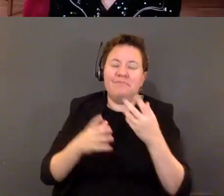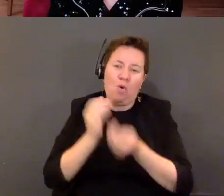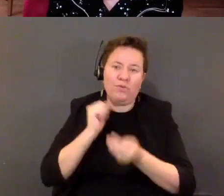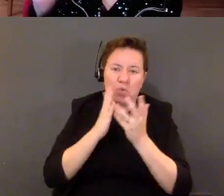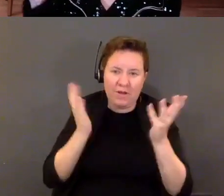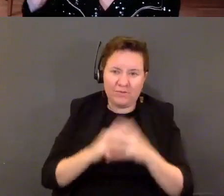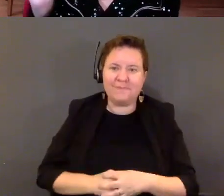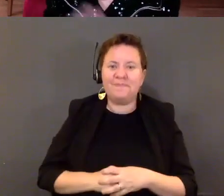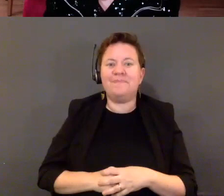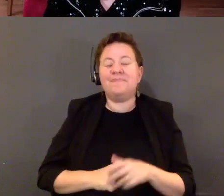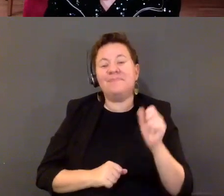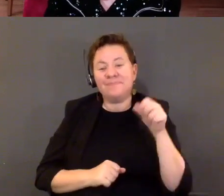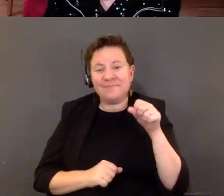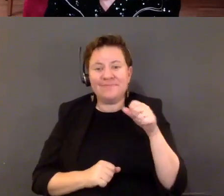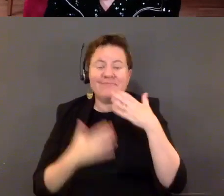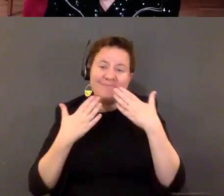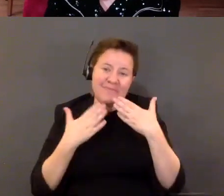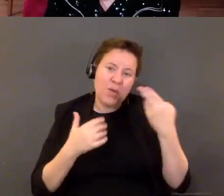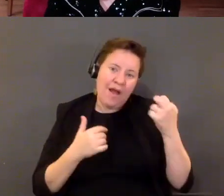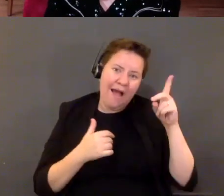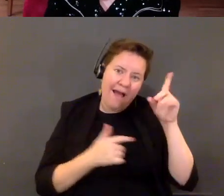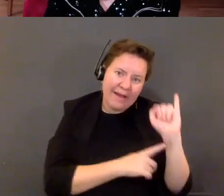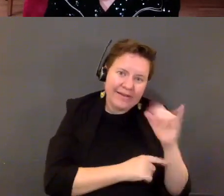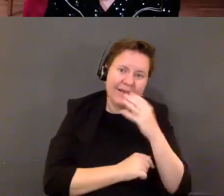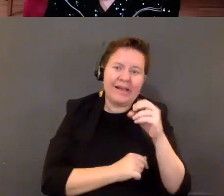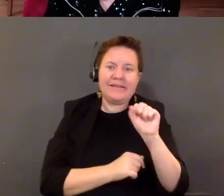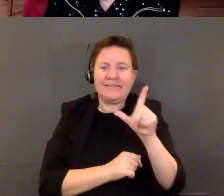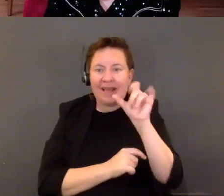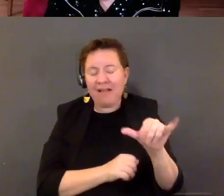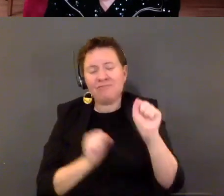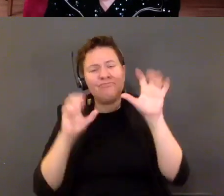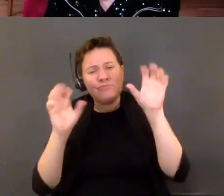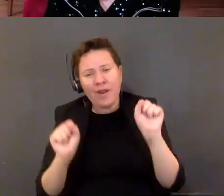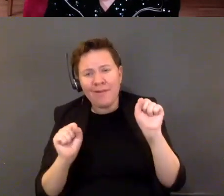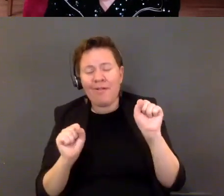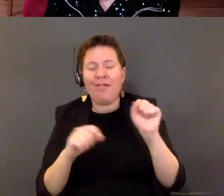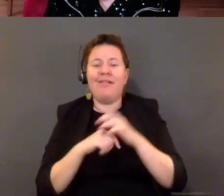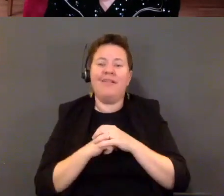yes thank you heidi and sally you are incredible all right thank you riva